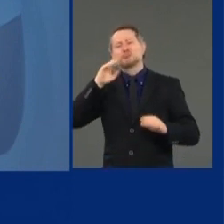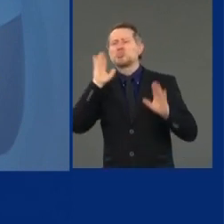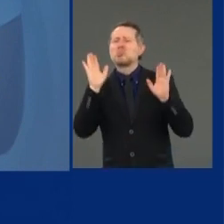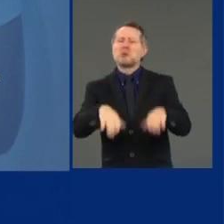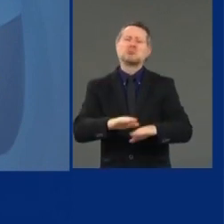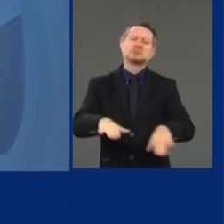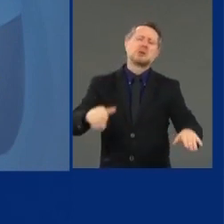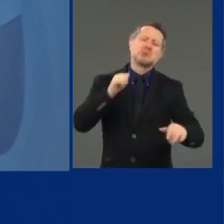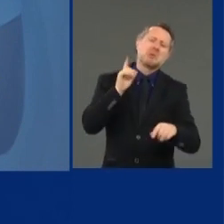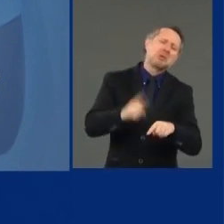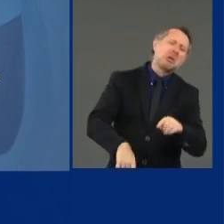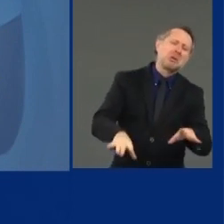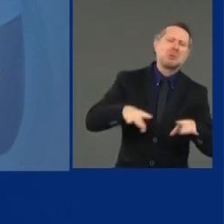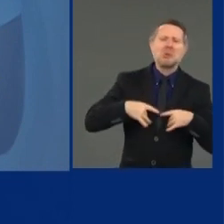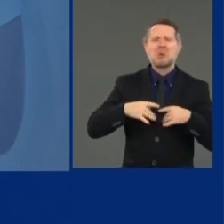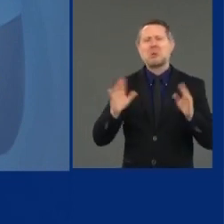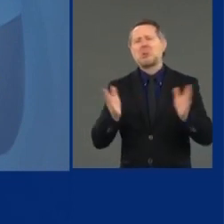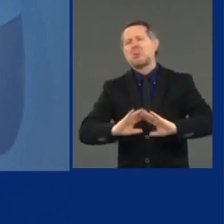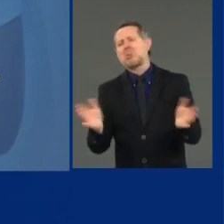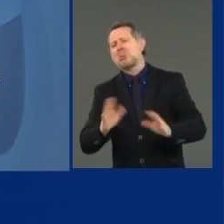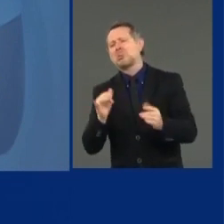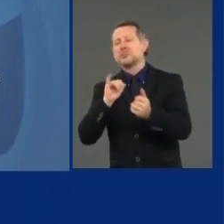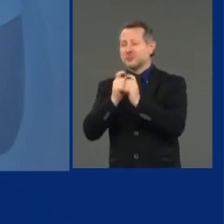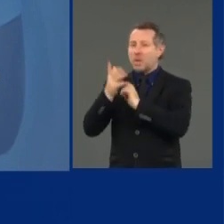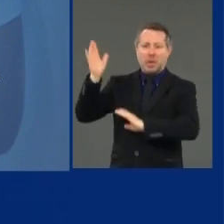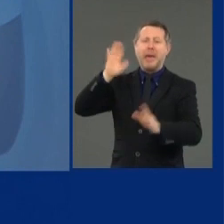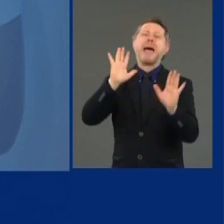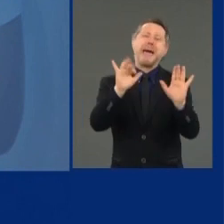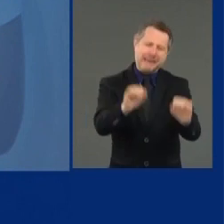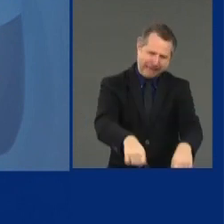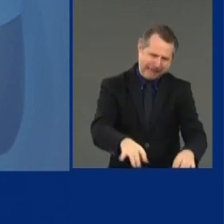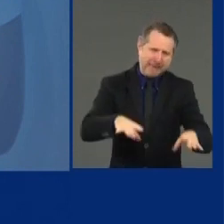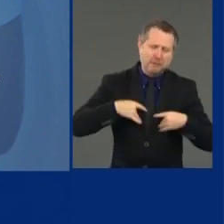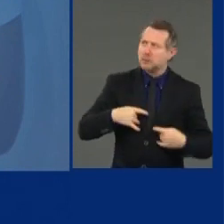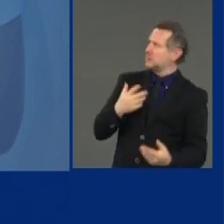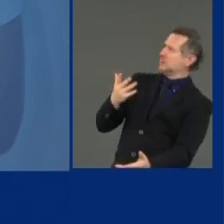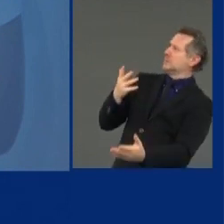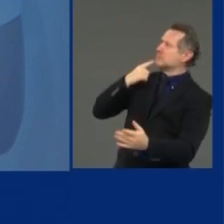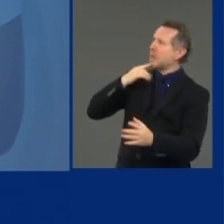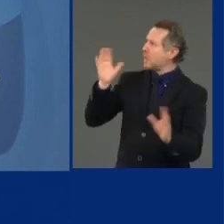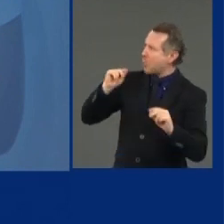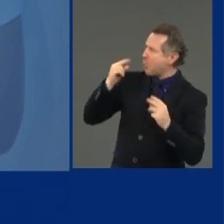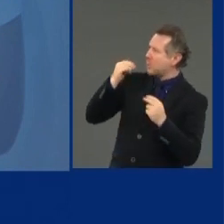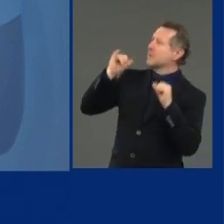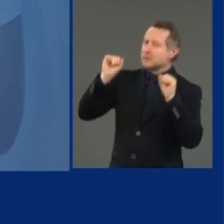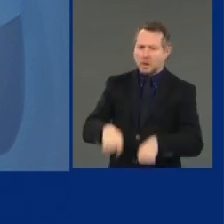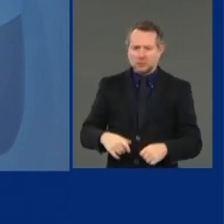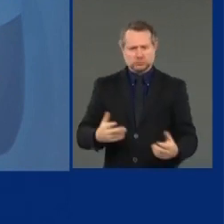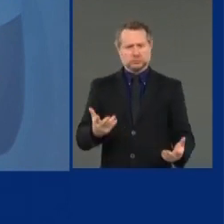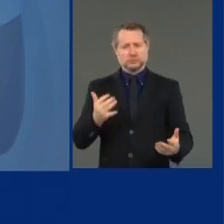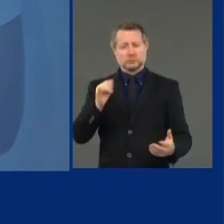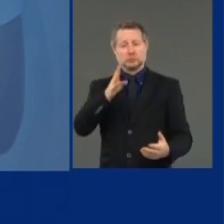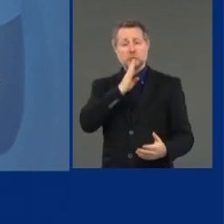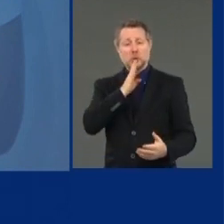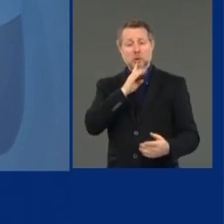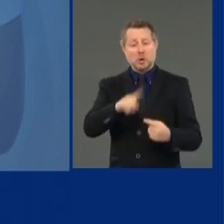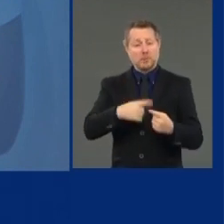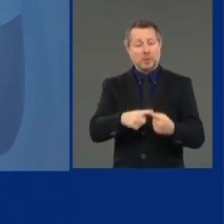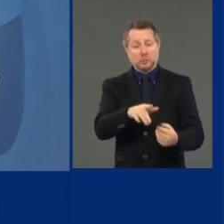CHILDREN ARE NOT AFFECTED. WELL, NOW MAYBE CHILDREN ARE AFFECTED. RIGHT? AND WHEN YOU ARE TALKING ABOUT